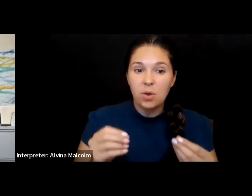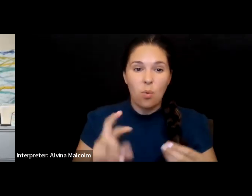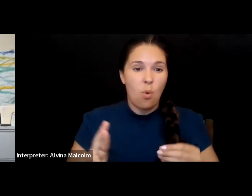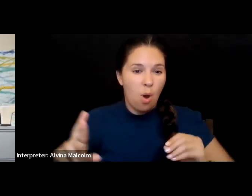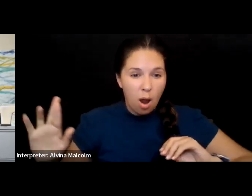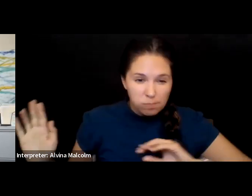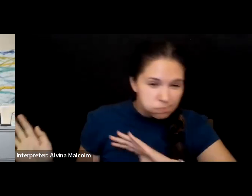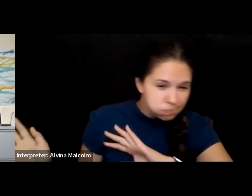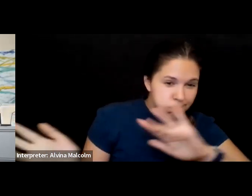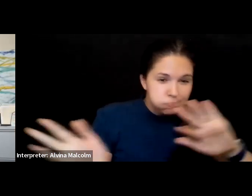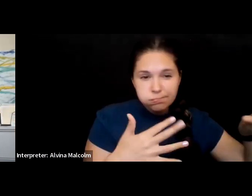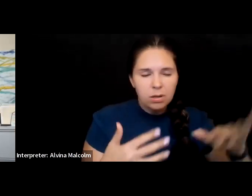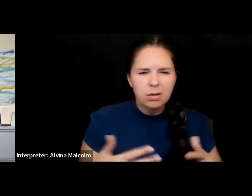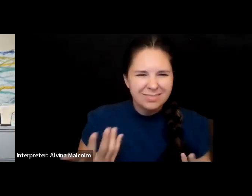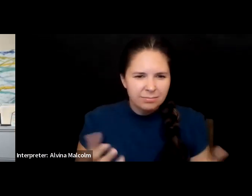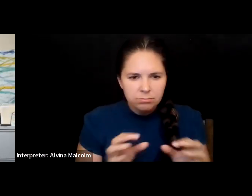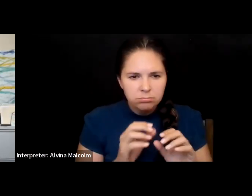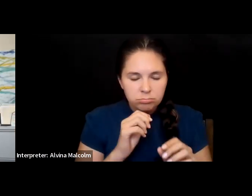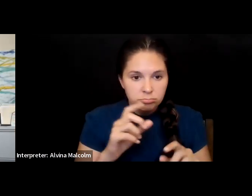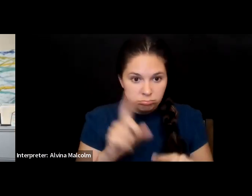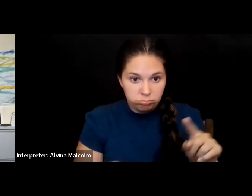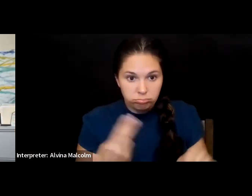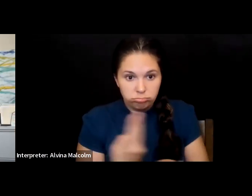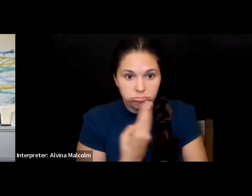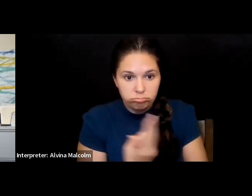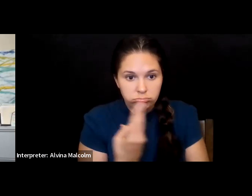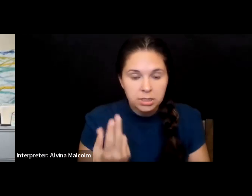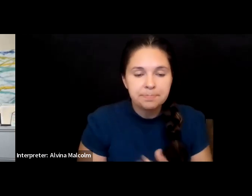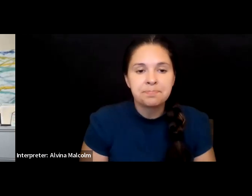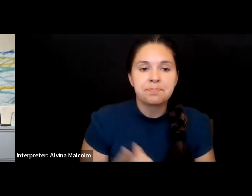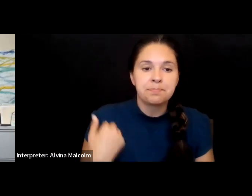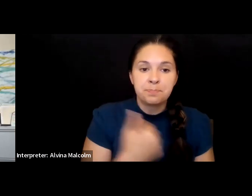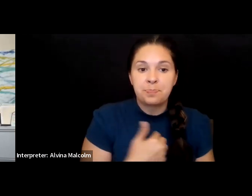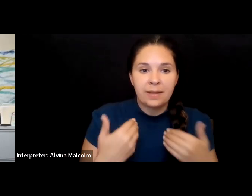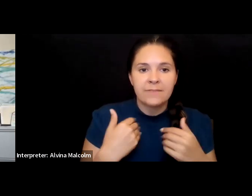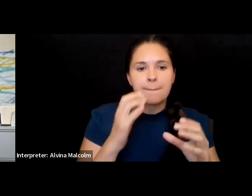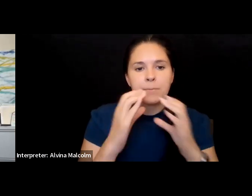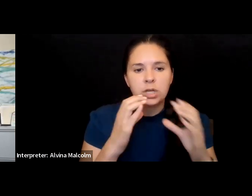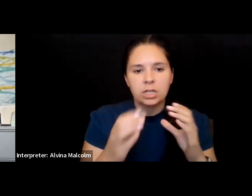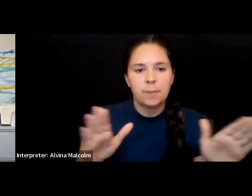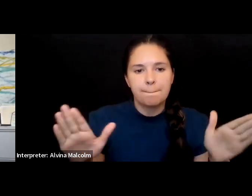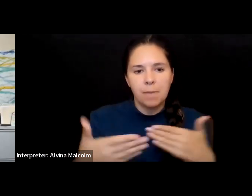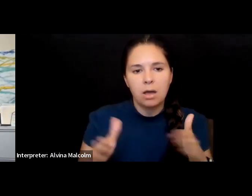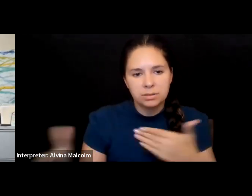hurricane Michael. Some of the CILs are operating under a tent and